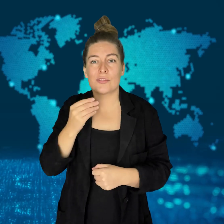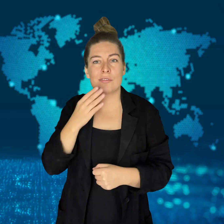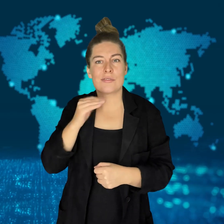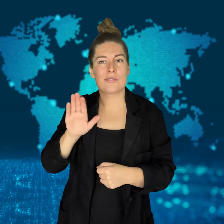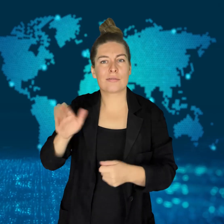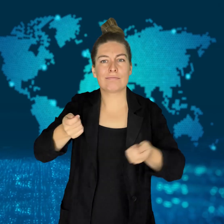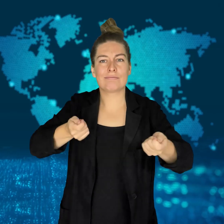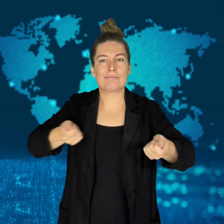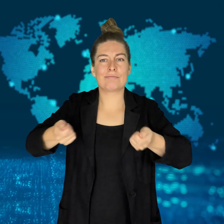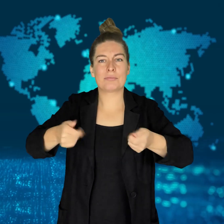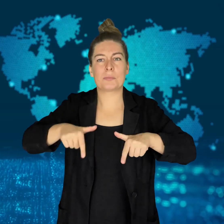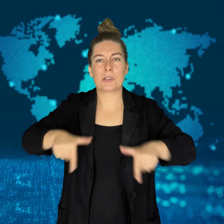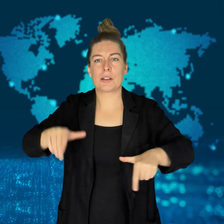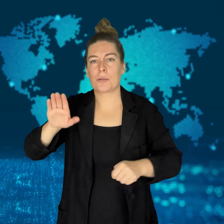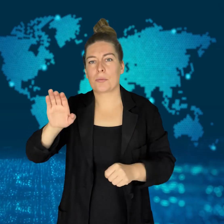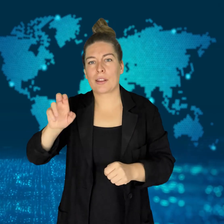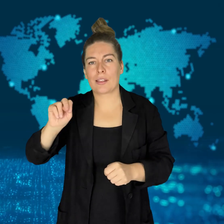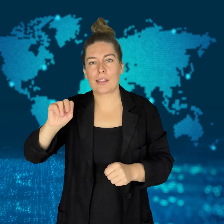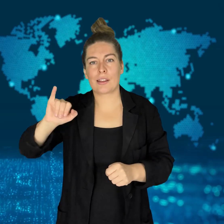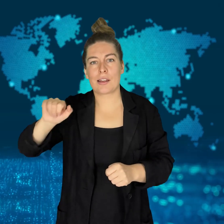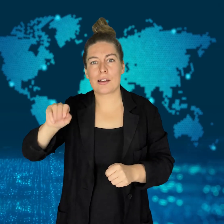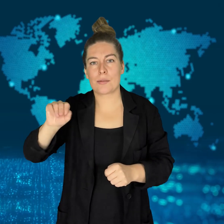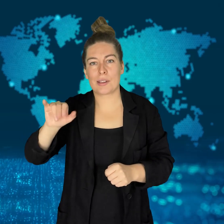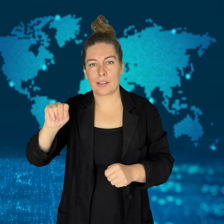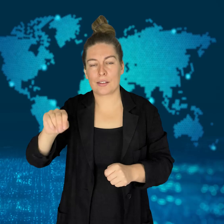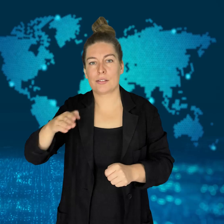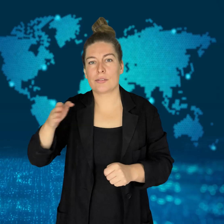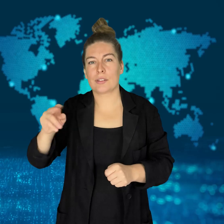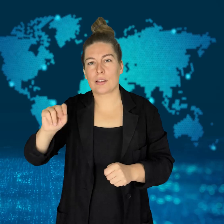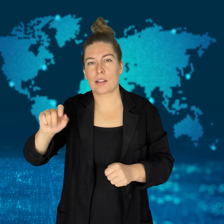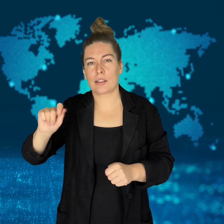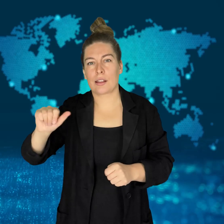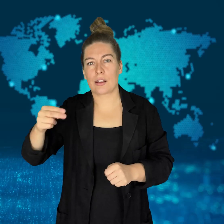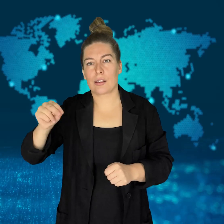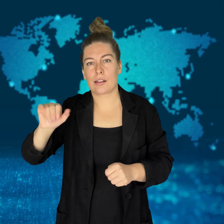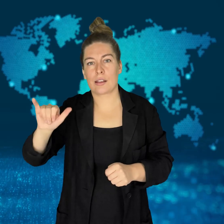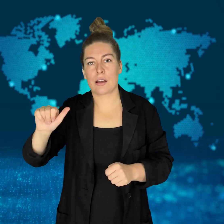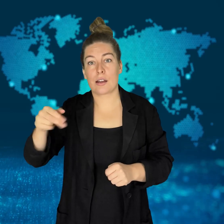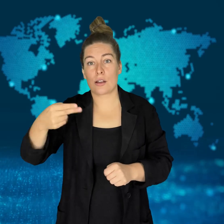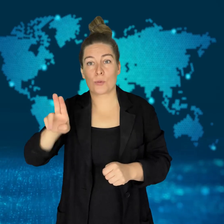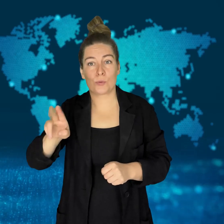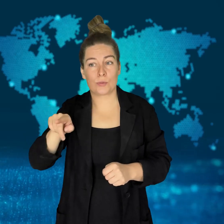One had to be flown to an Israeli hospital for emergency treatment.